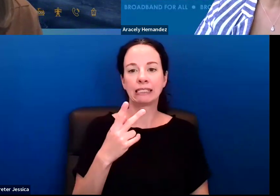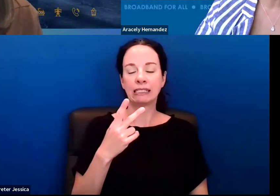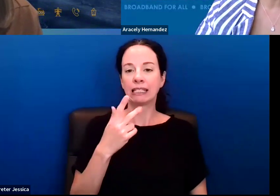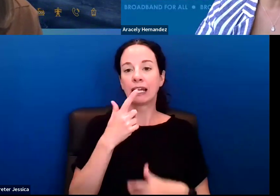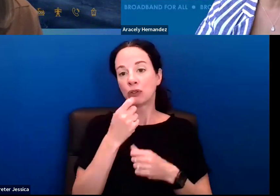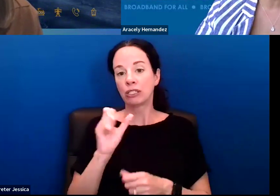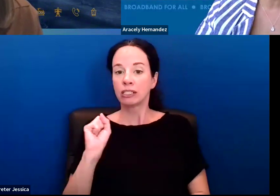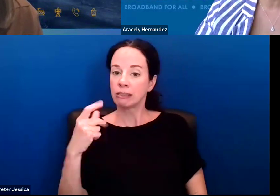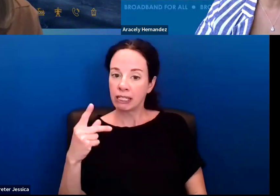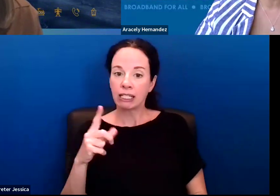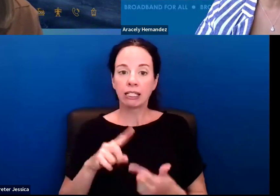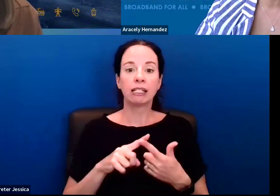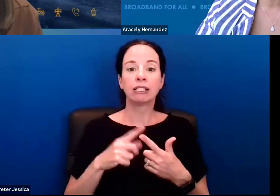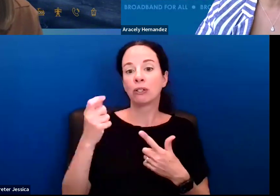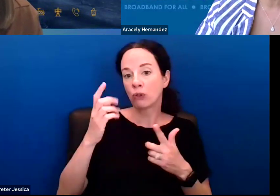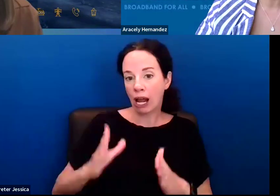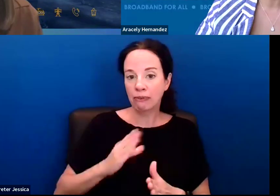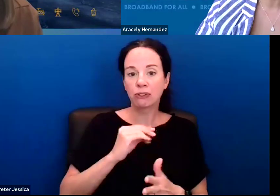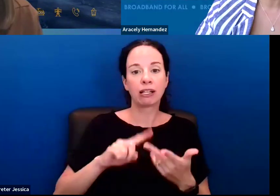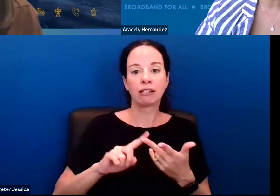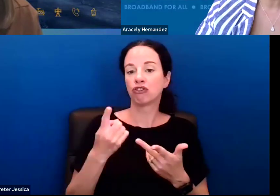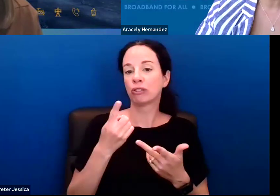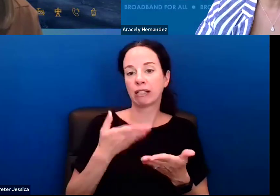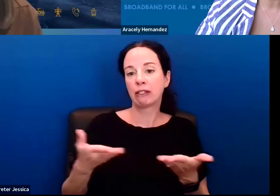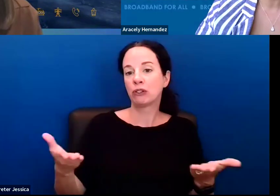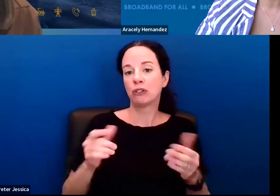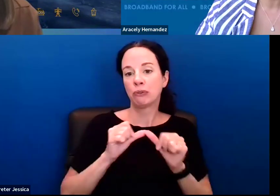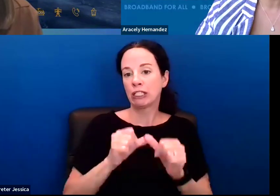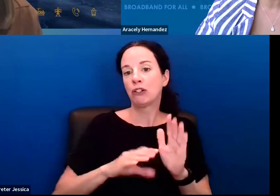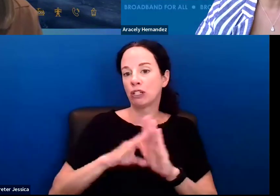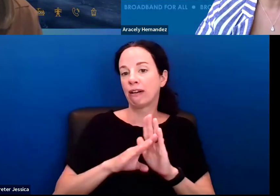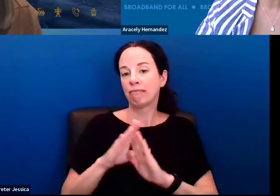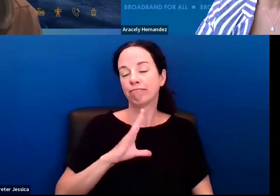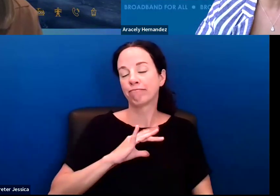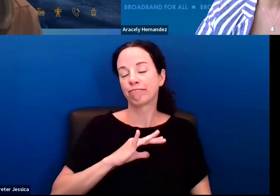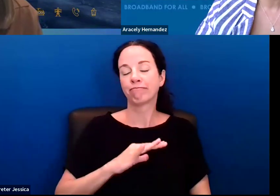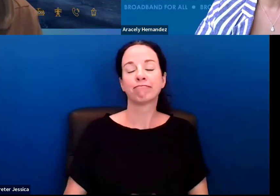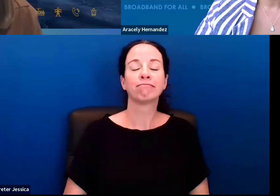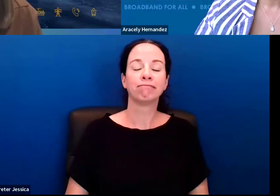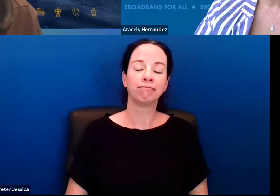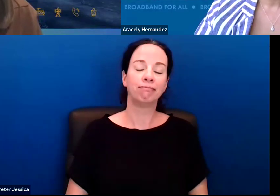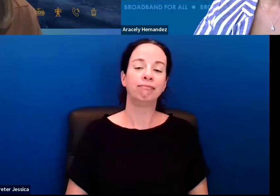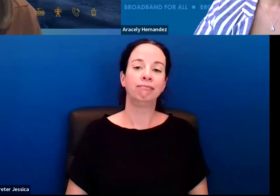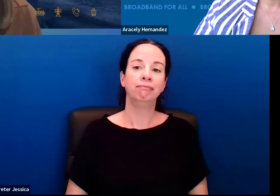subscribers, and and just the materials that. You continue to develop in many languages. All right,